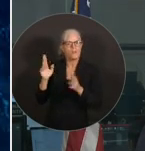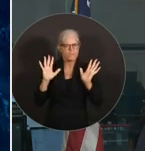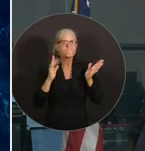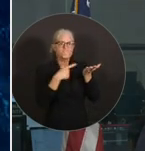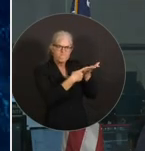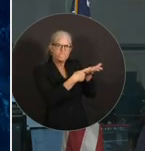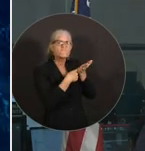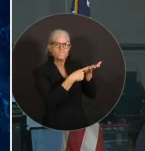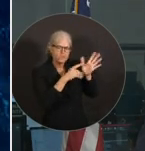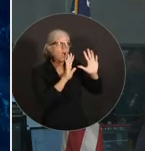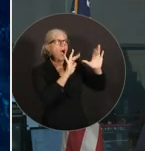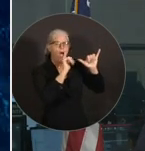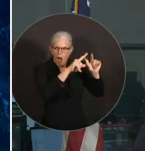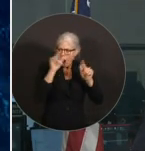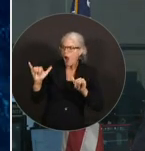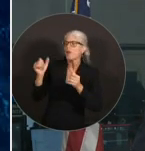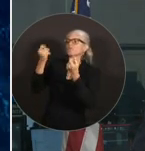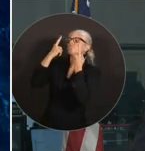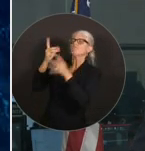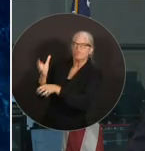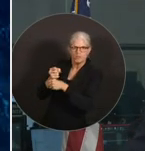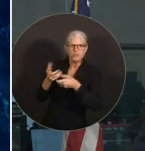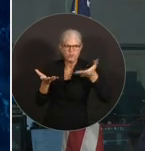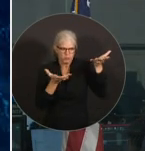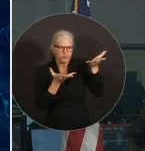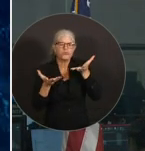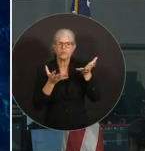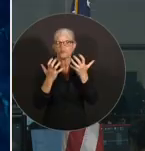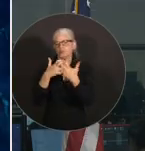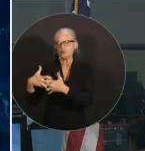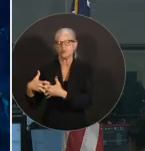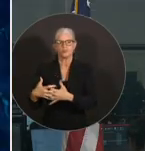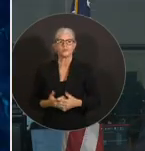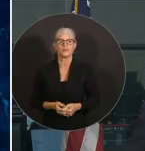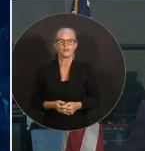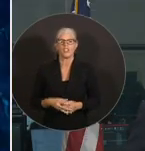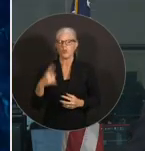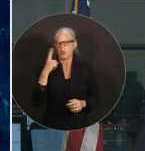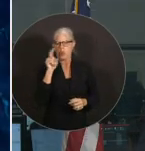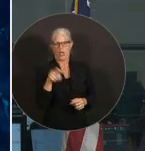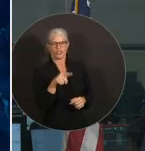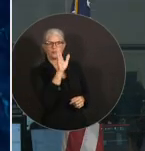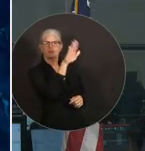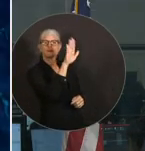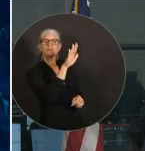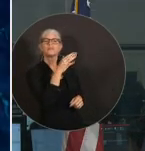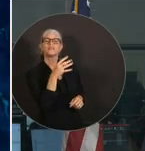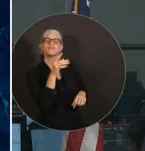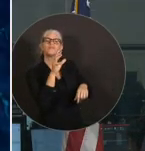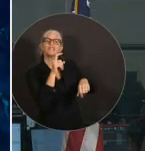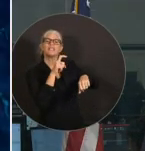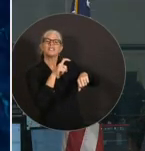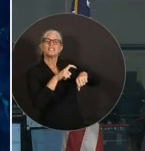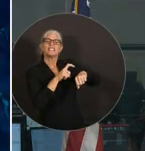RECEPTIVE TO BECAUSE IT DOES. IT JUST MAKES SENSE.